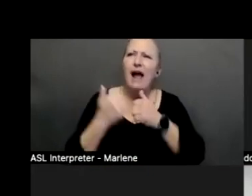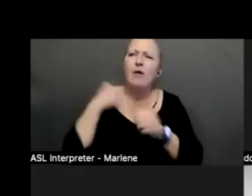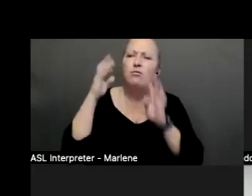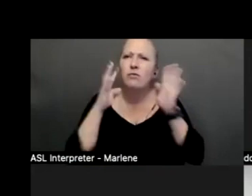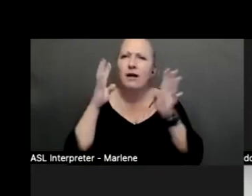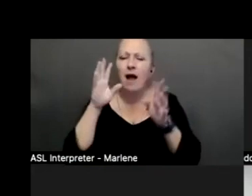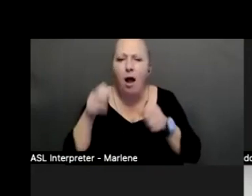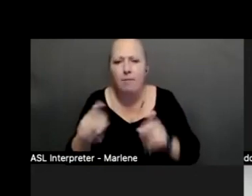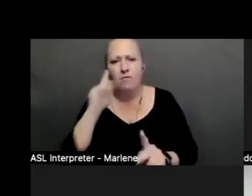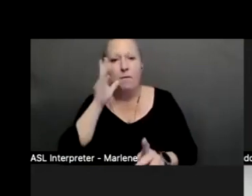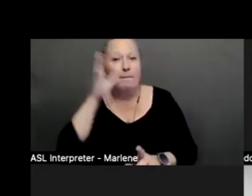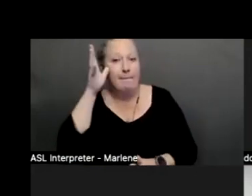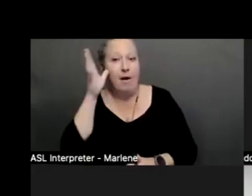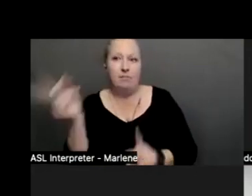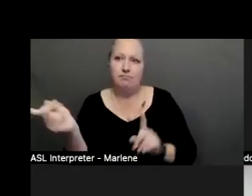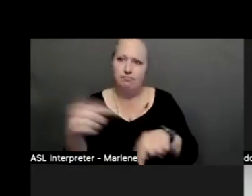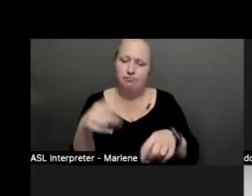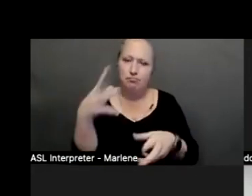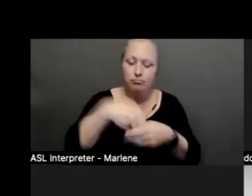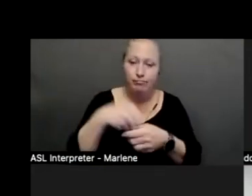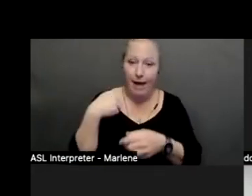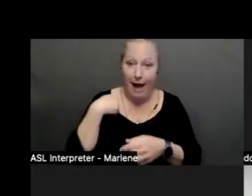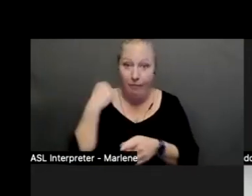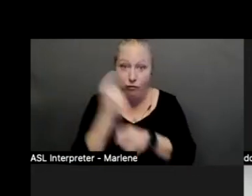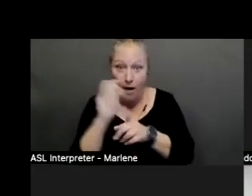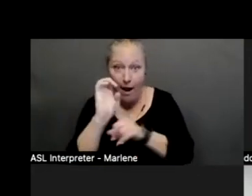for parents to come in and participate, do we have the right environment that's inviting to